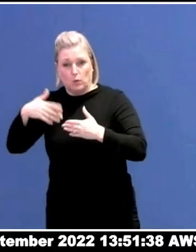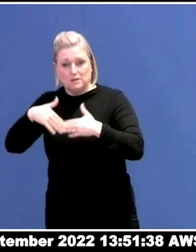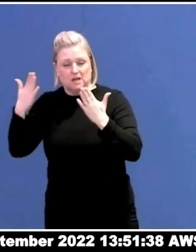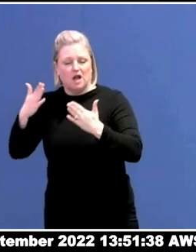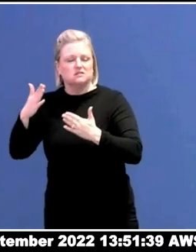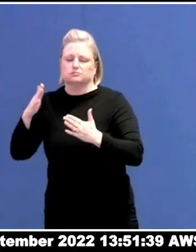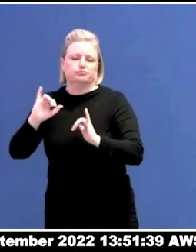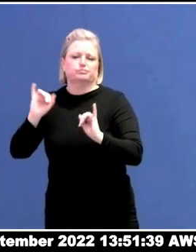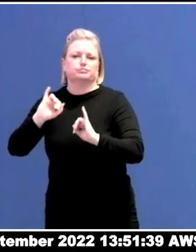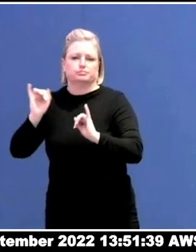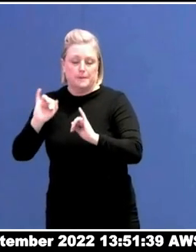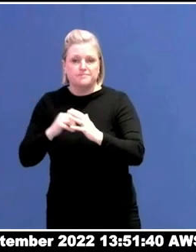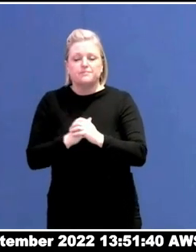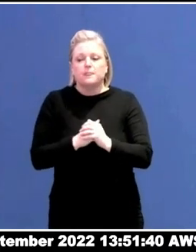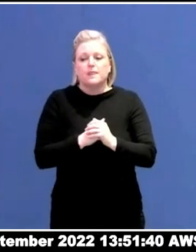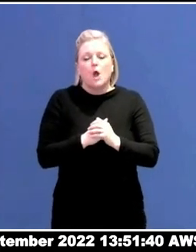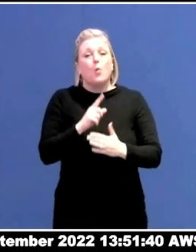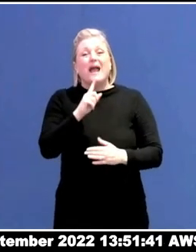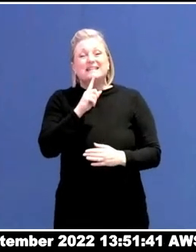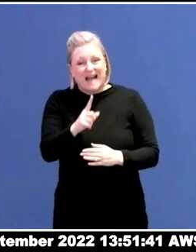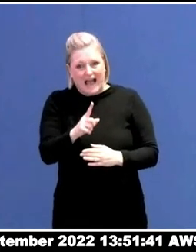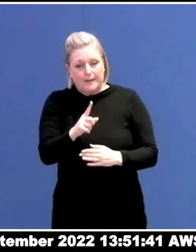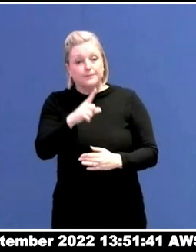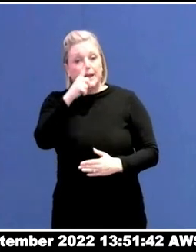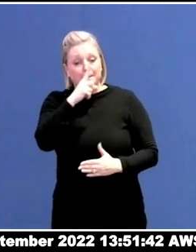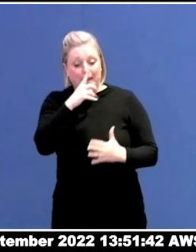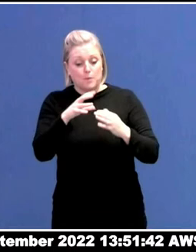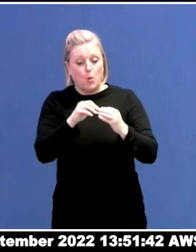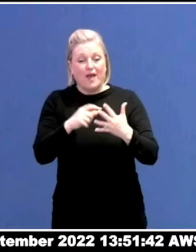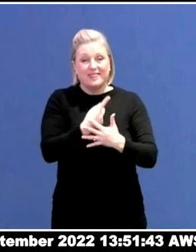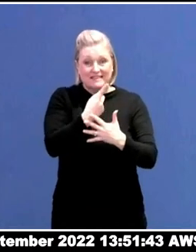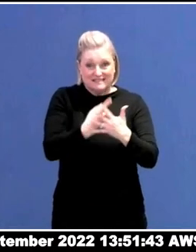prisoners with disabilities, because we find that today it's being overused,